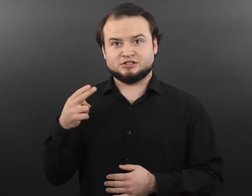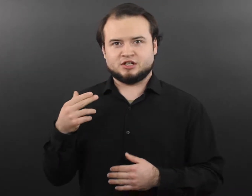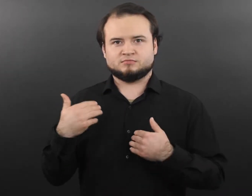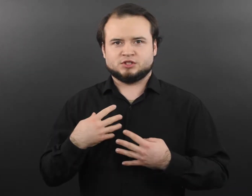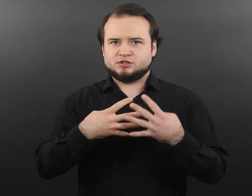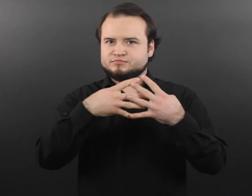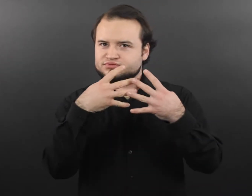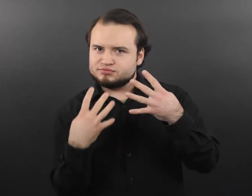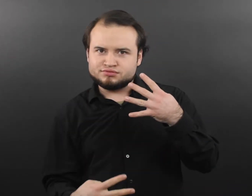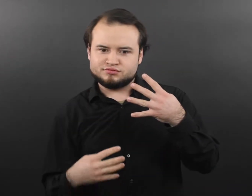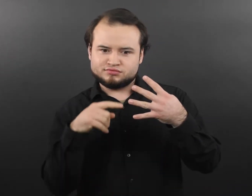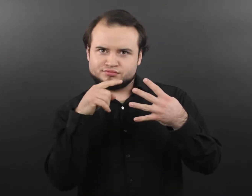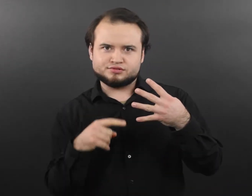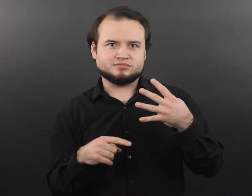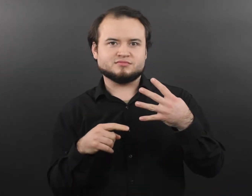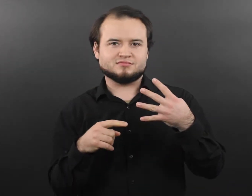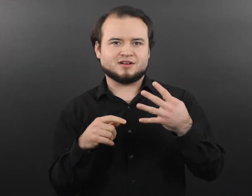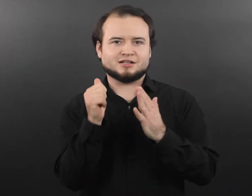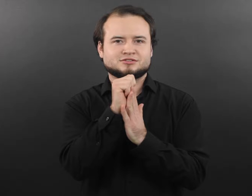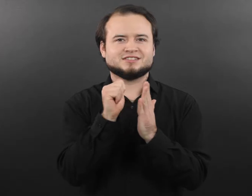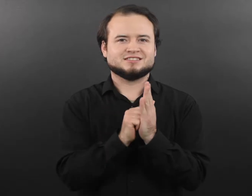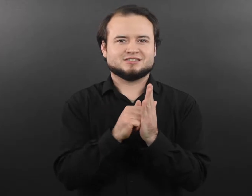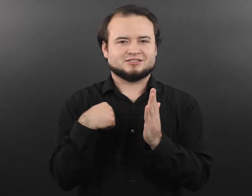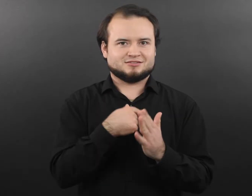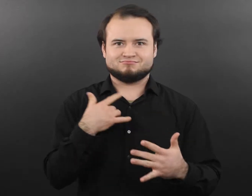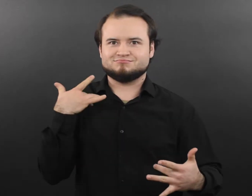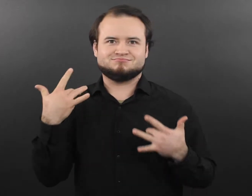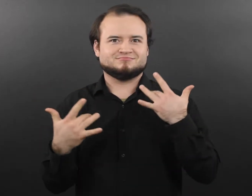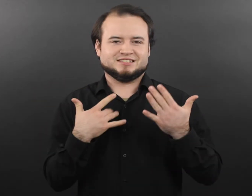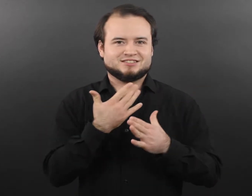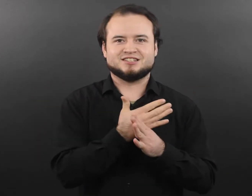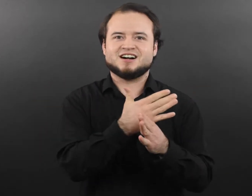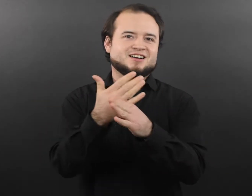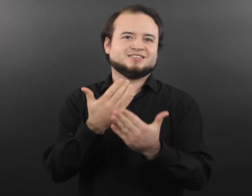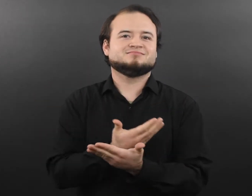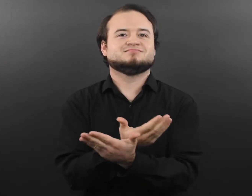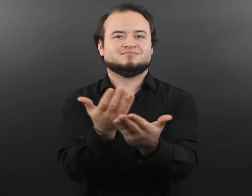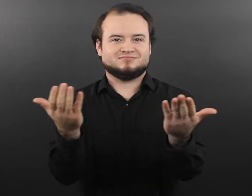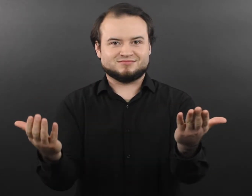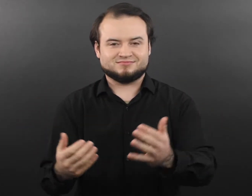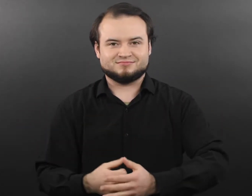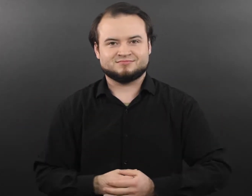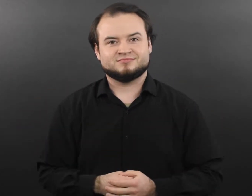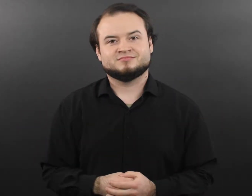MNCDHH has a robust agenda and we are excited to share it with you.